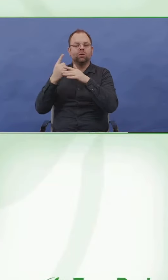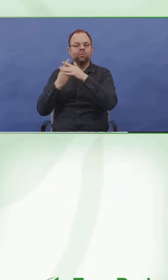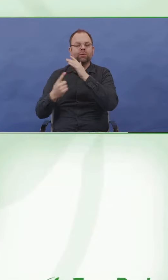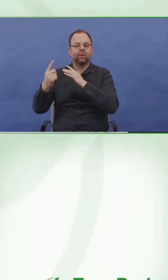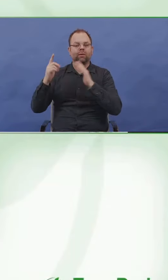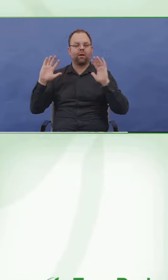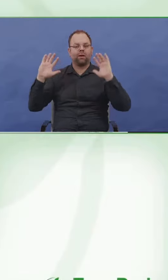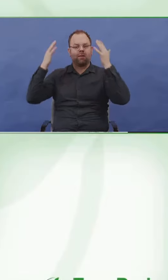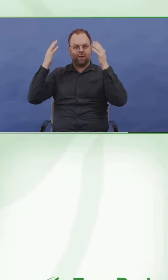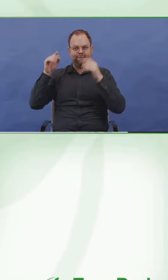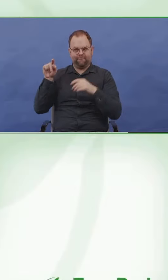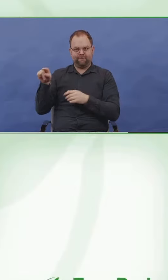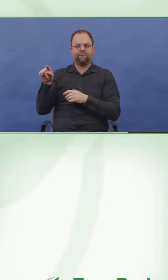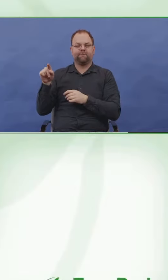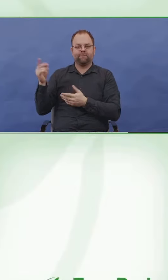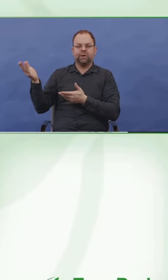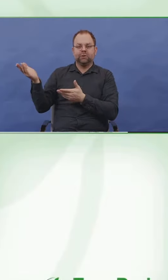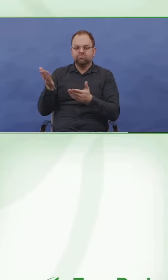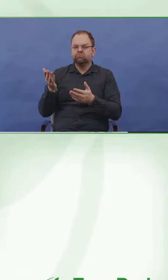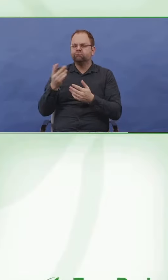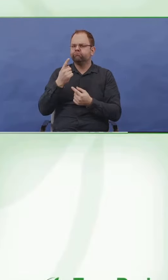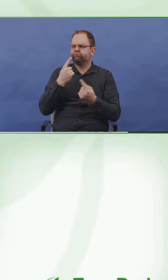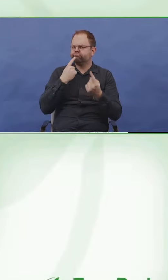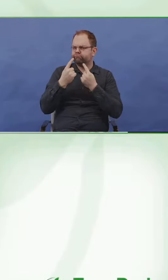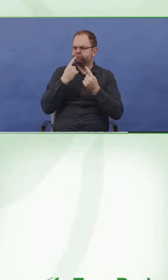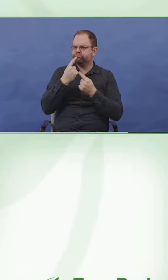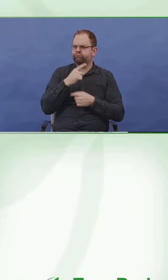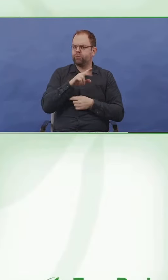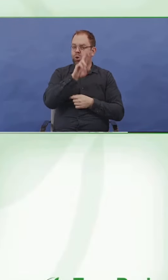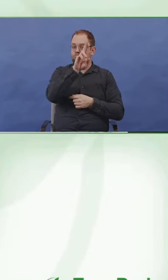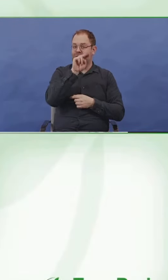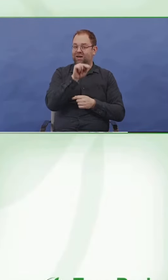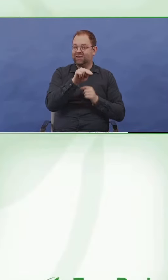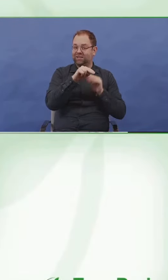gap. How can we close that gap? Do you have a few suggestions for us, Kevin?